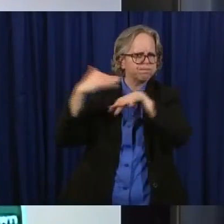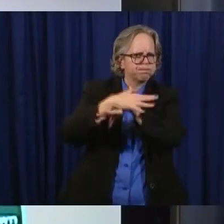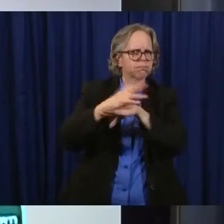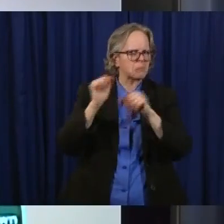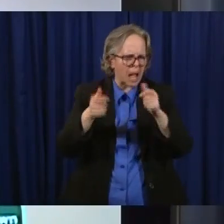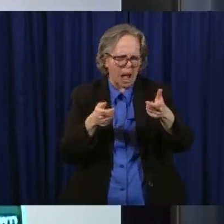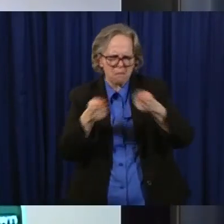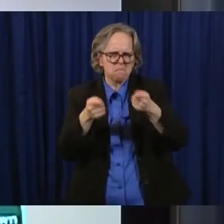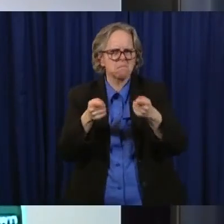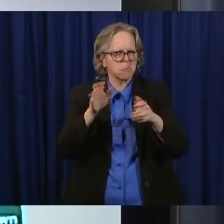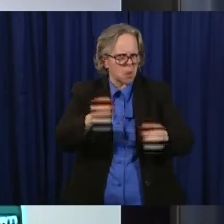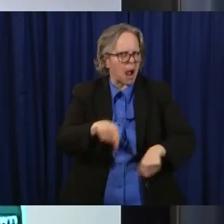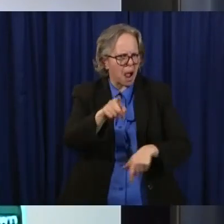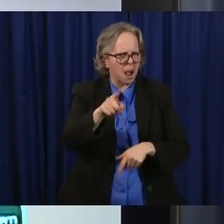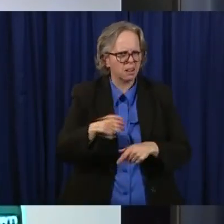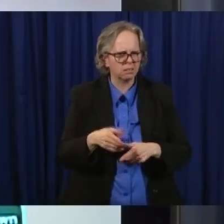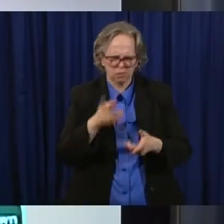THE MIXTURE OF INDOOR AND